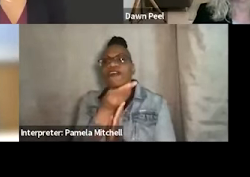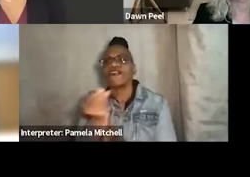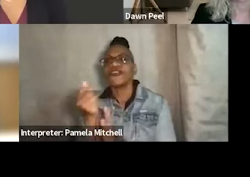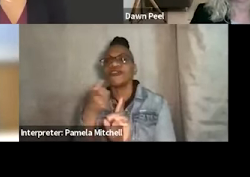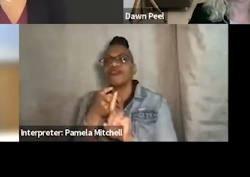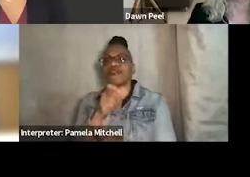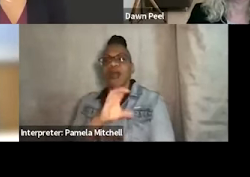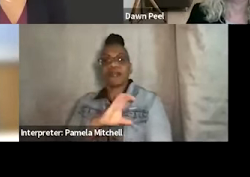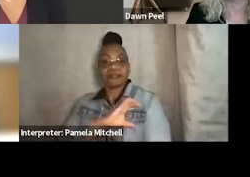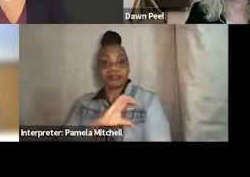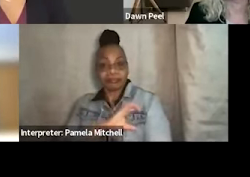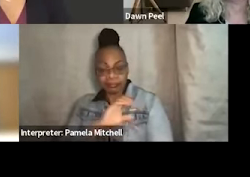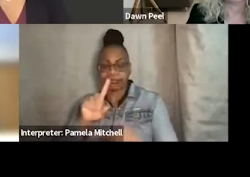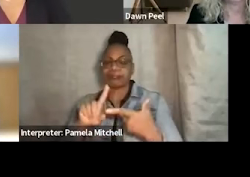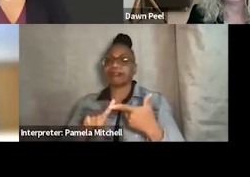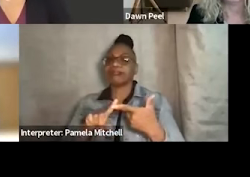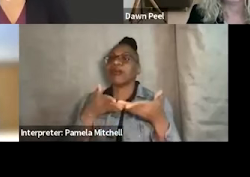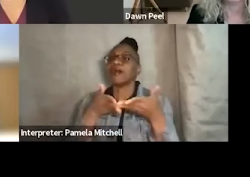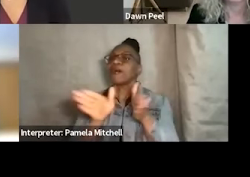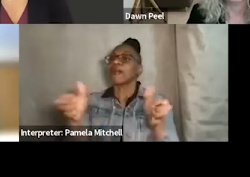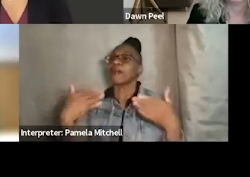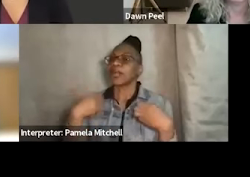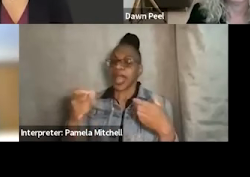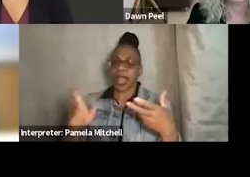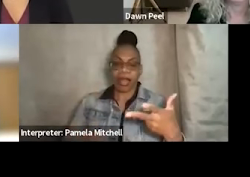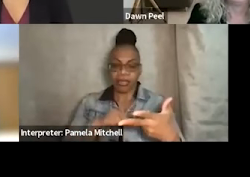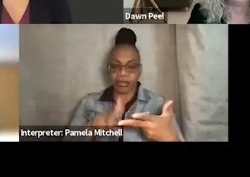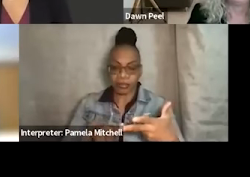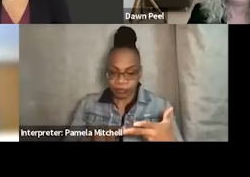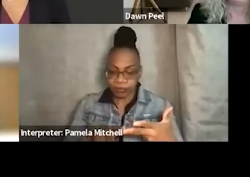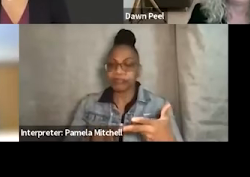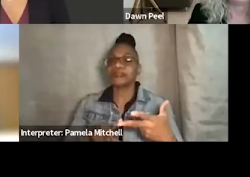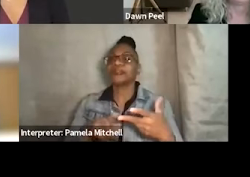public health, judiciary, hospital, corrections,